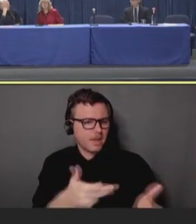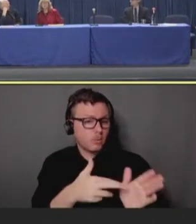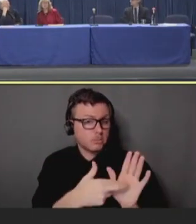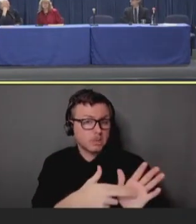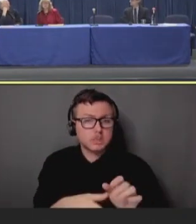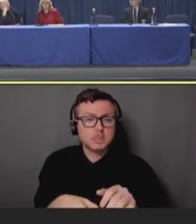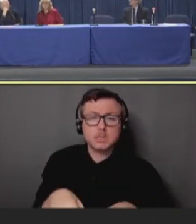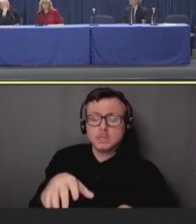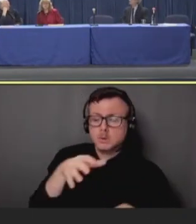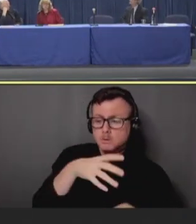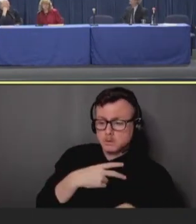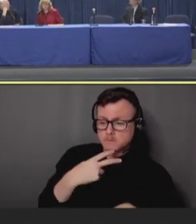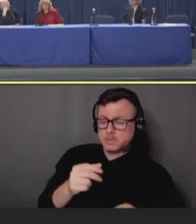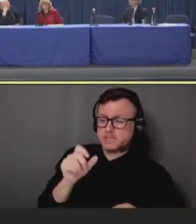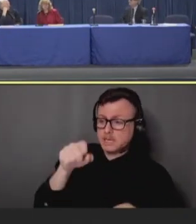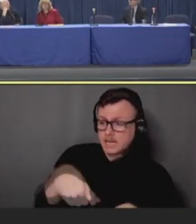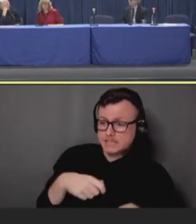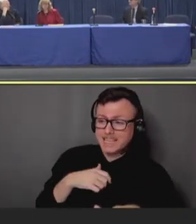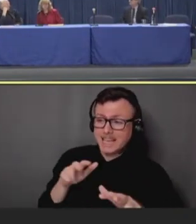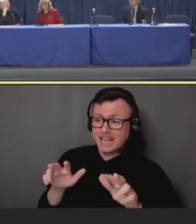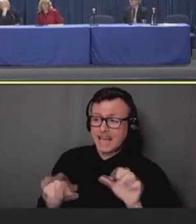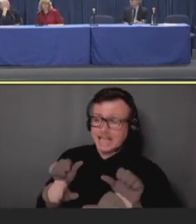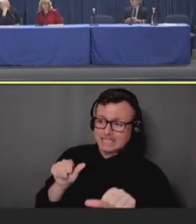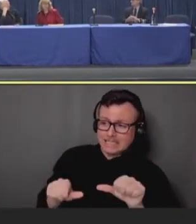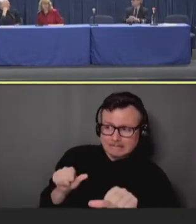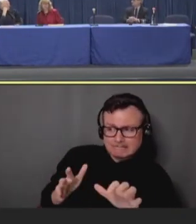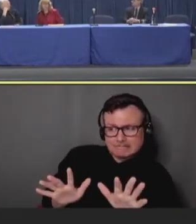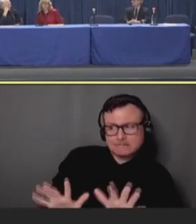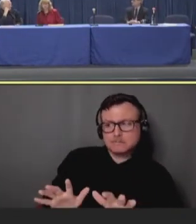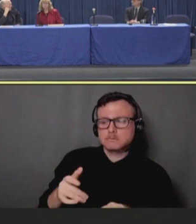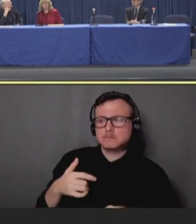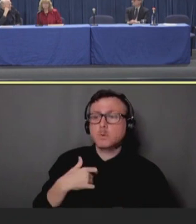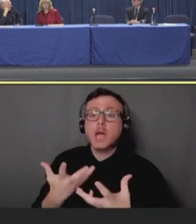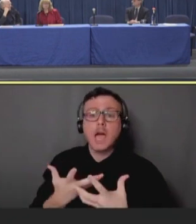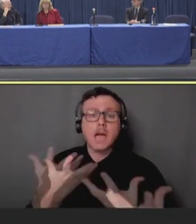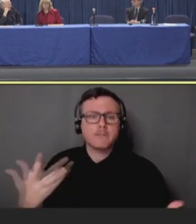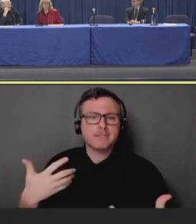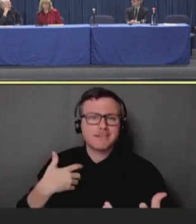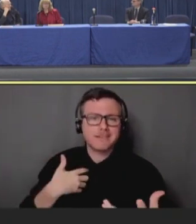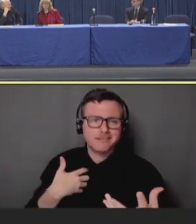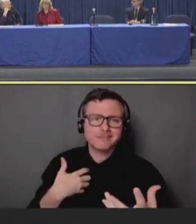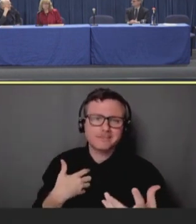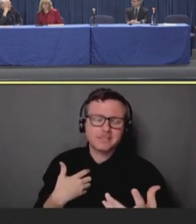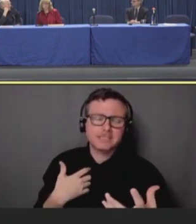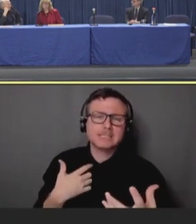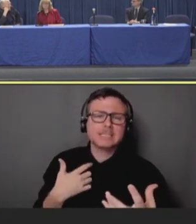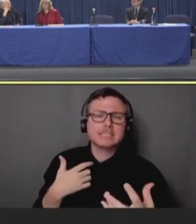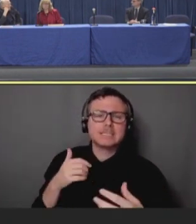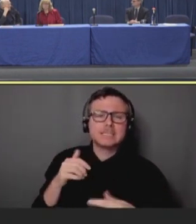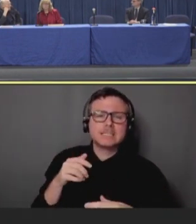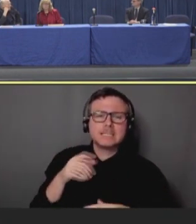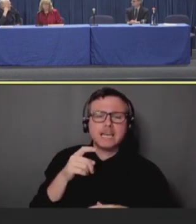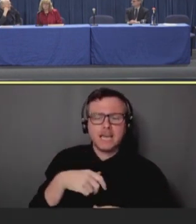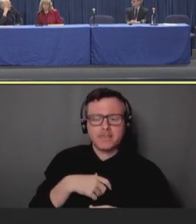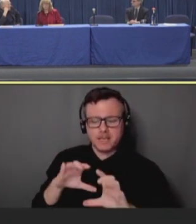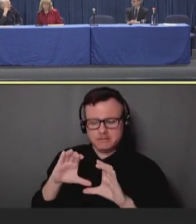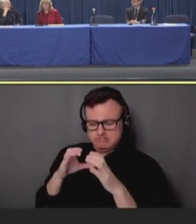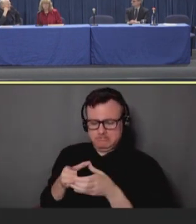Yes, we are seeing, we have a lot of infiltration of especially our insular community in Rockland,